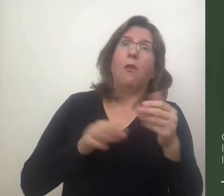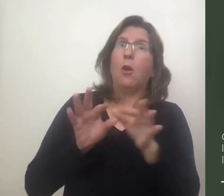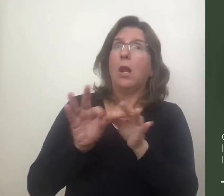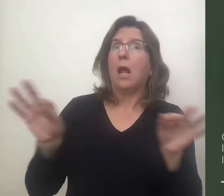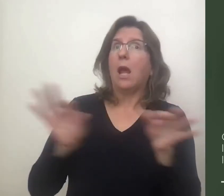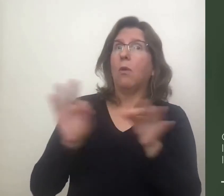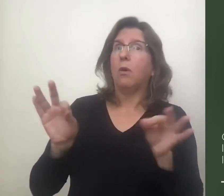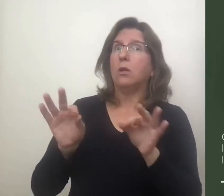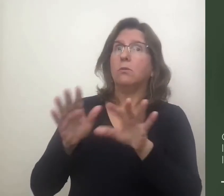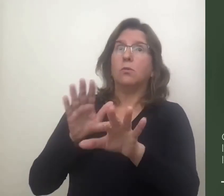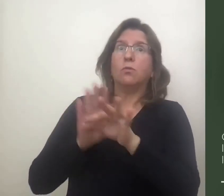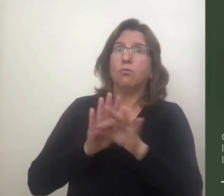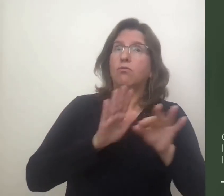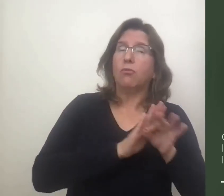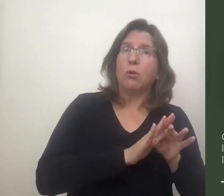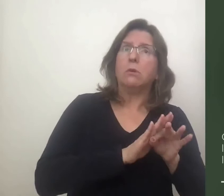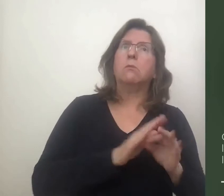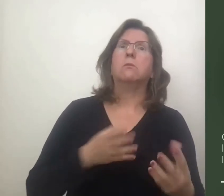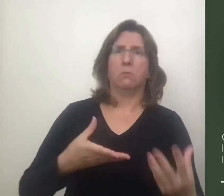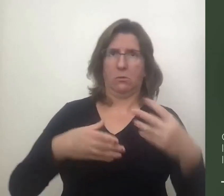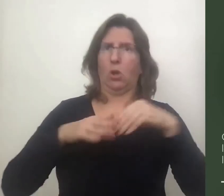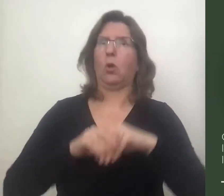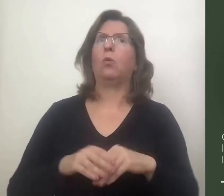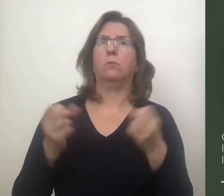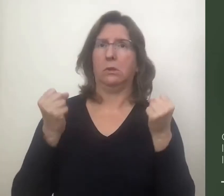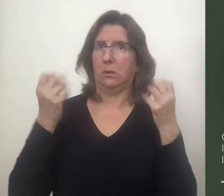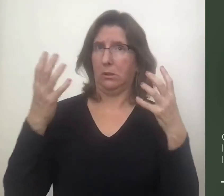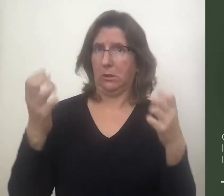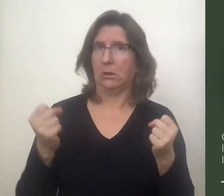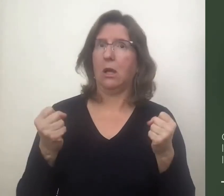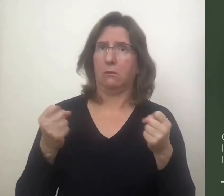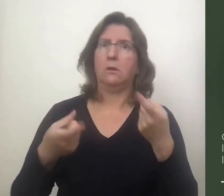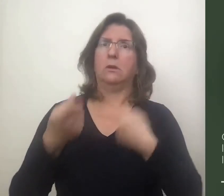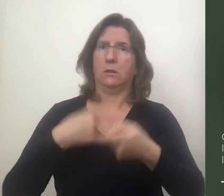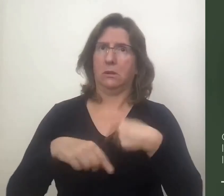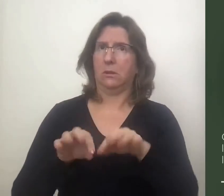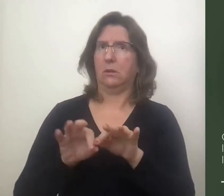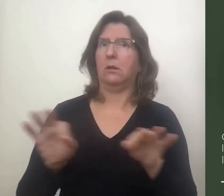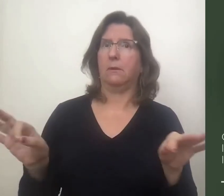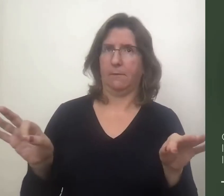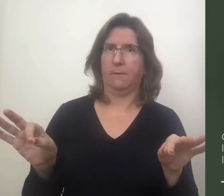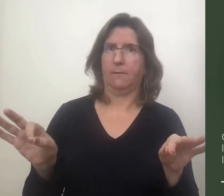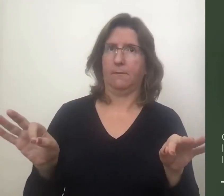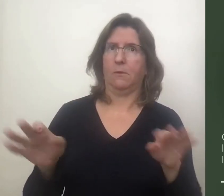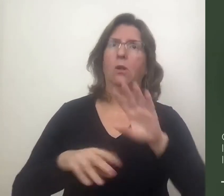Instruction should have language options, and sign language should always be an option.